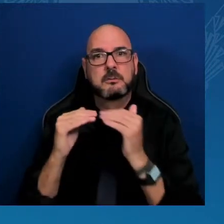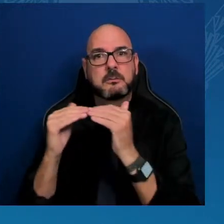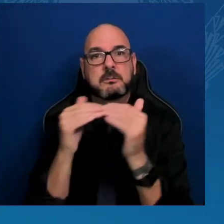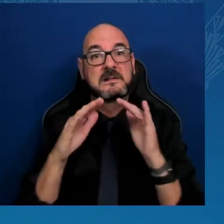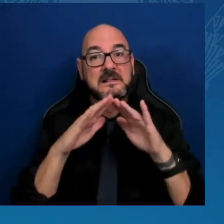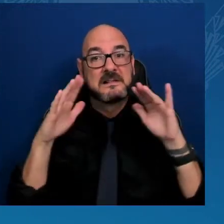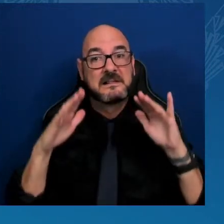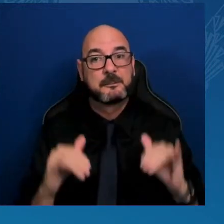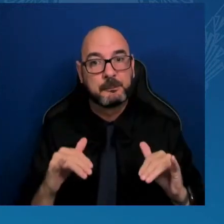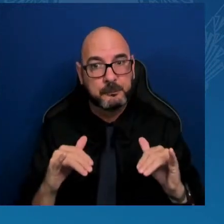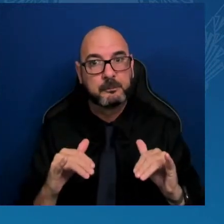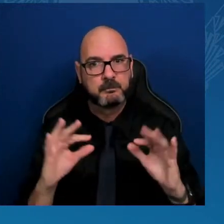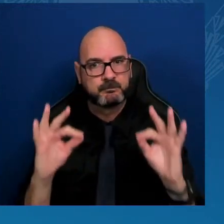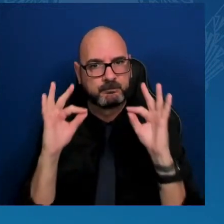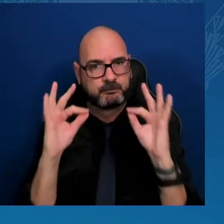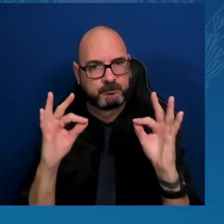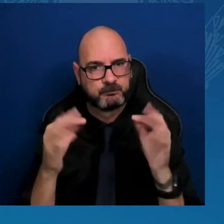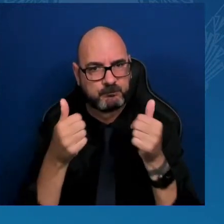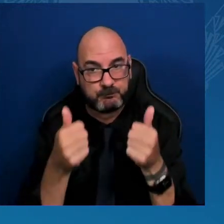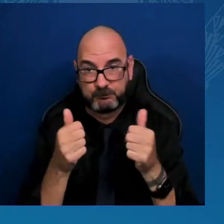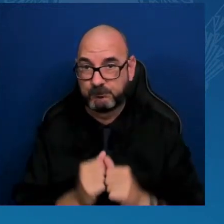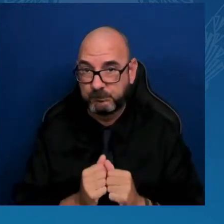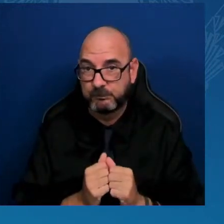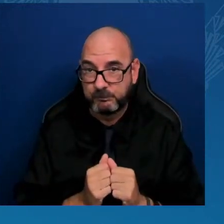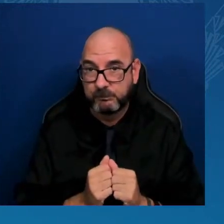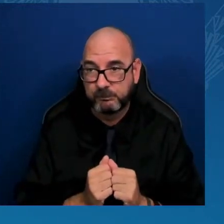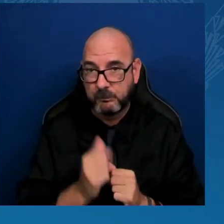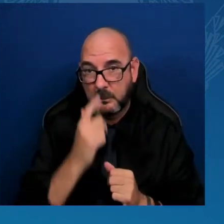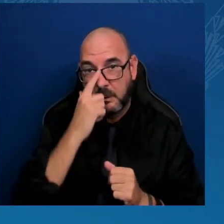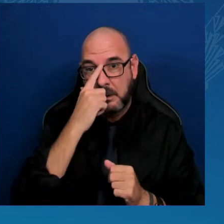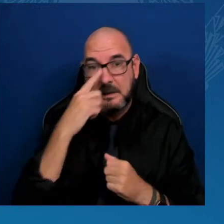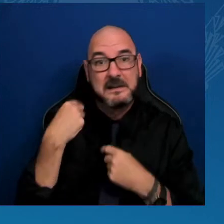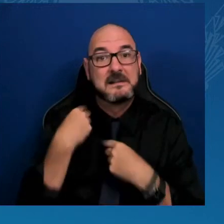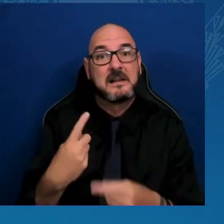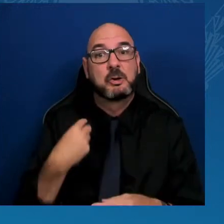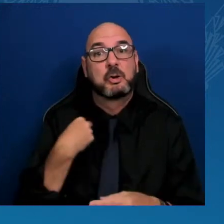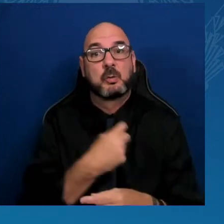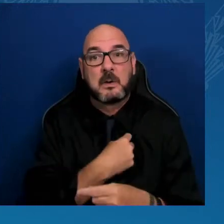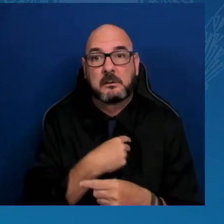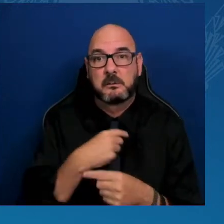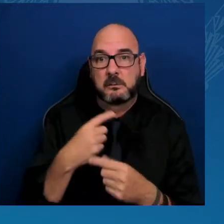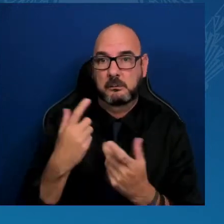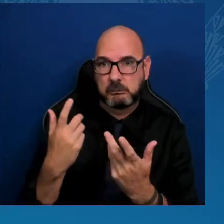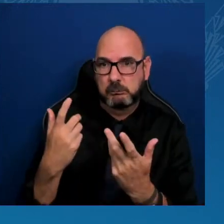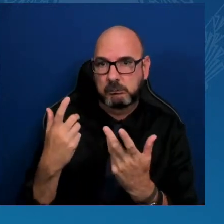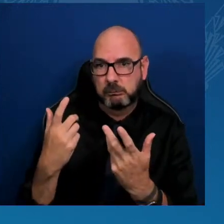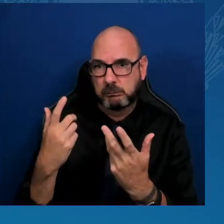And since coming into office, President Joe Biden and I -- very proud to report this --